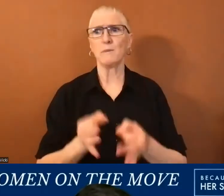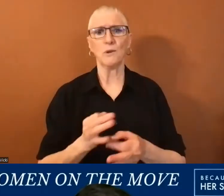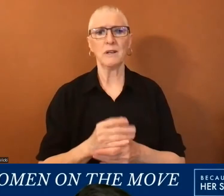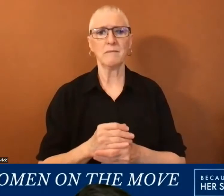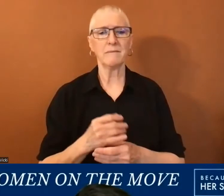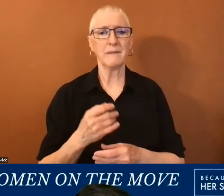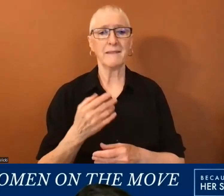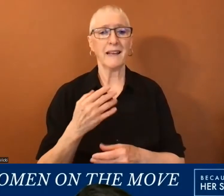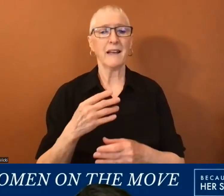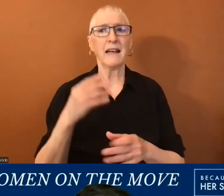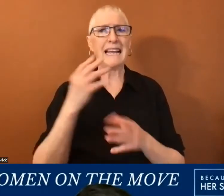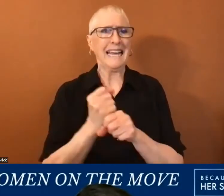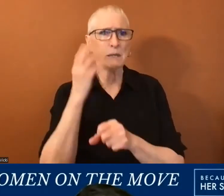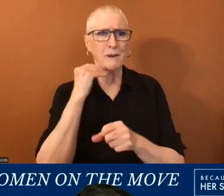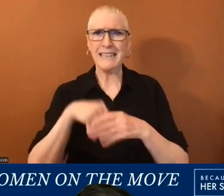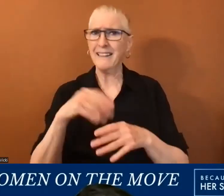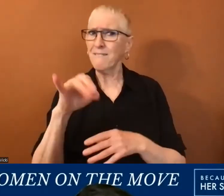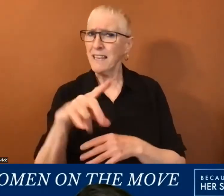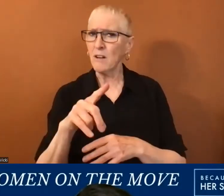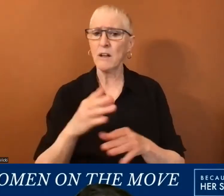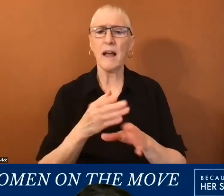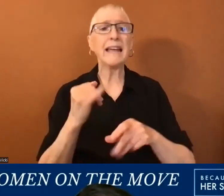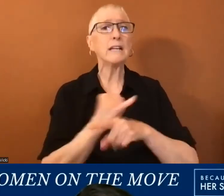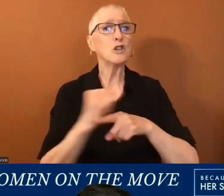experience in the field through internships, volunteer positions, to figure out what you